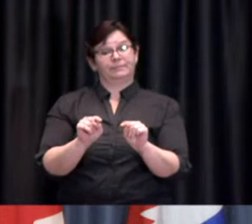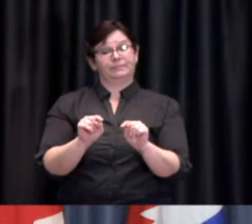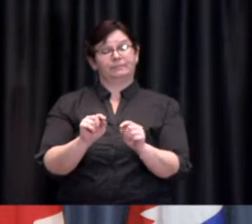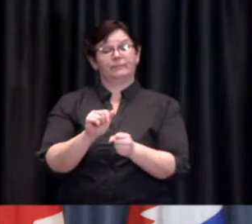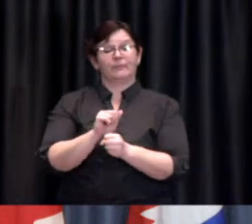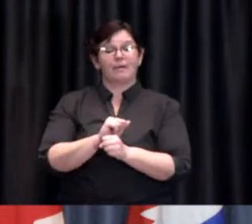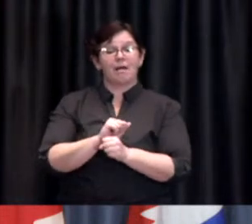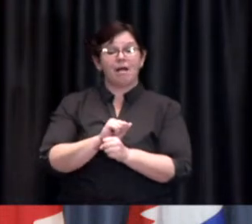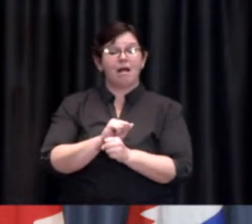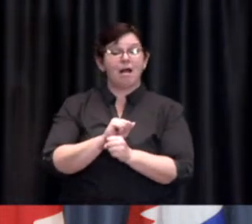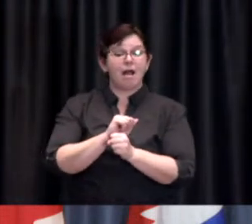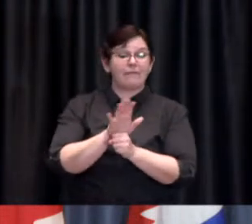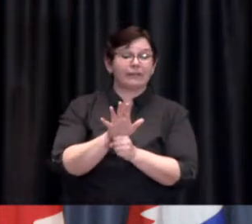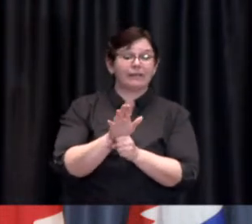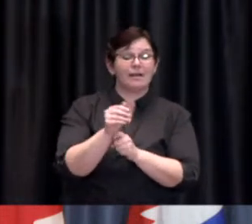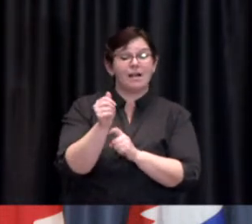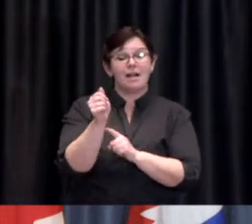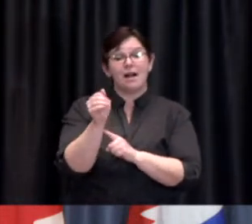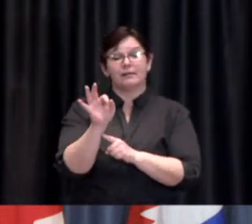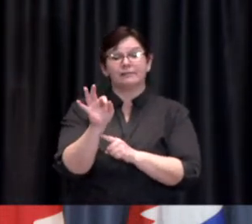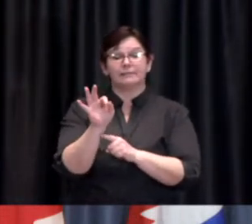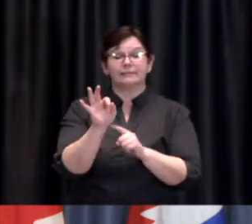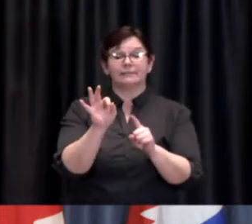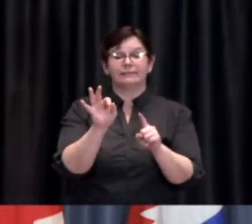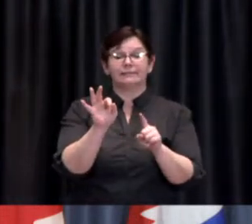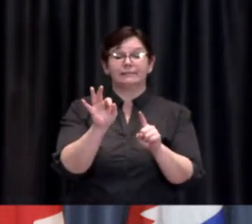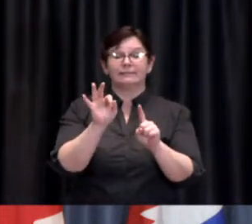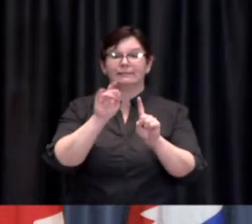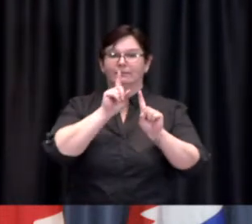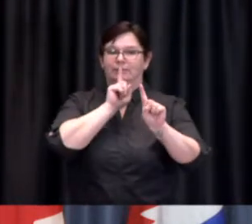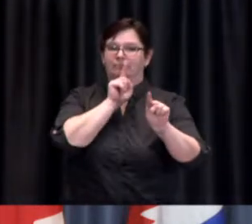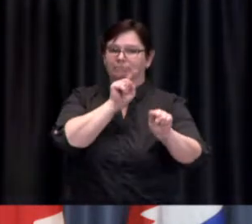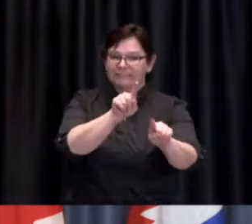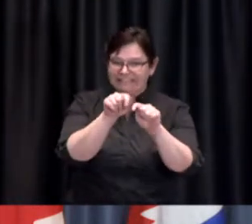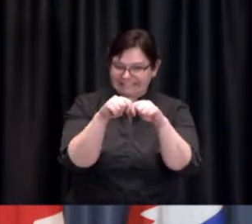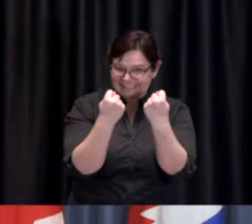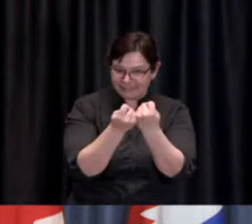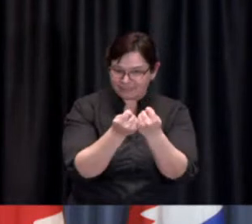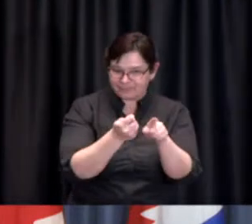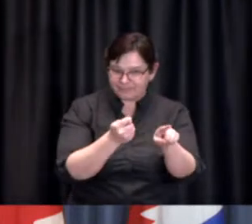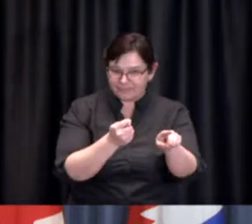Both of those teams operate daily and I think it's important to note Mark you may be interested